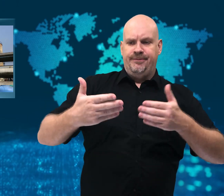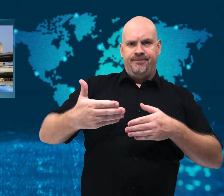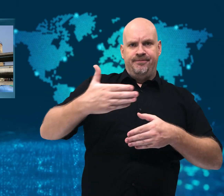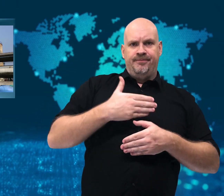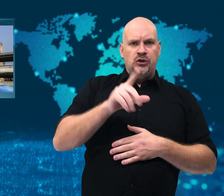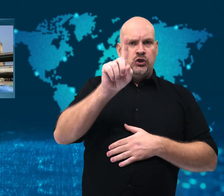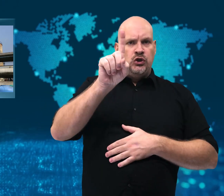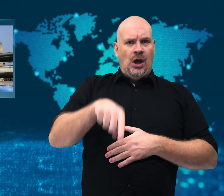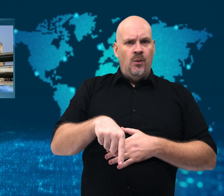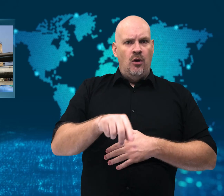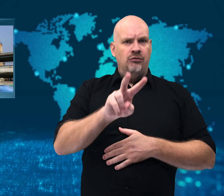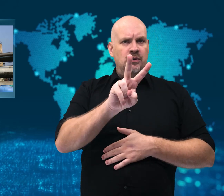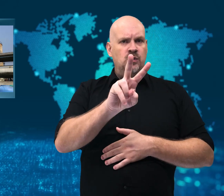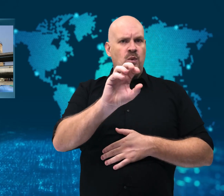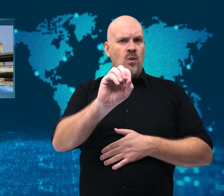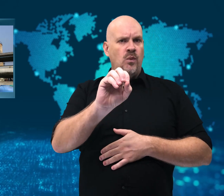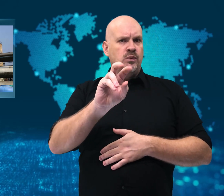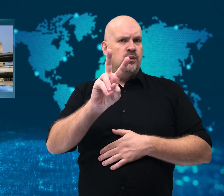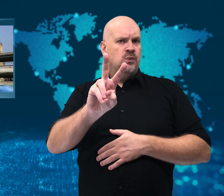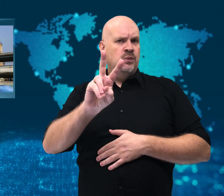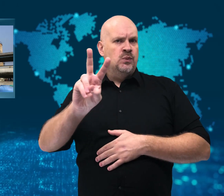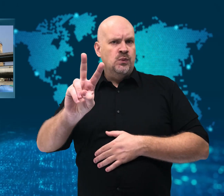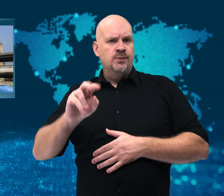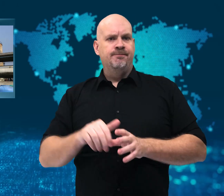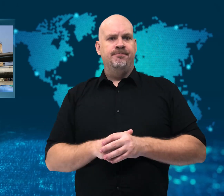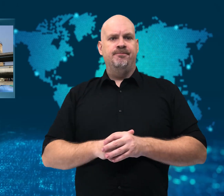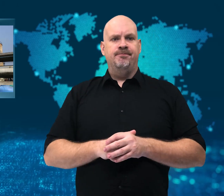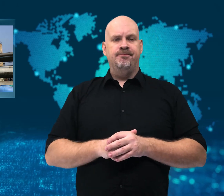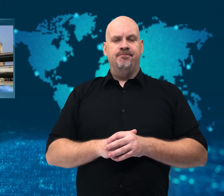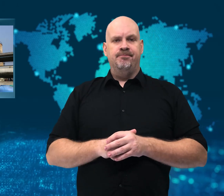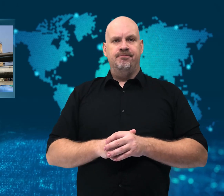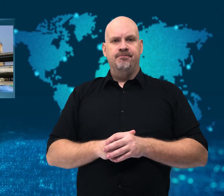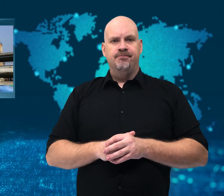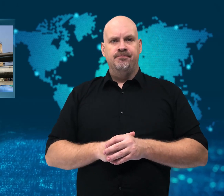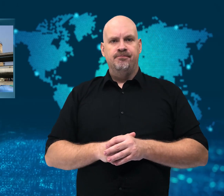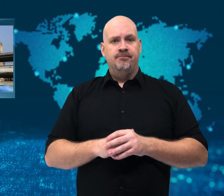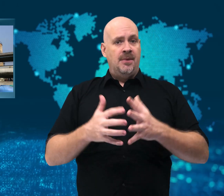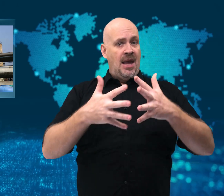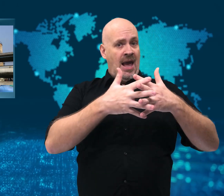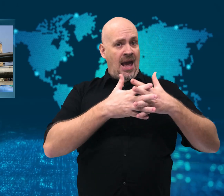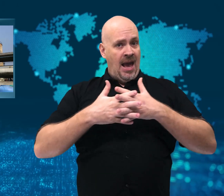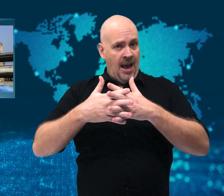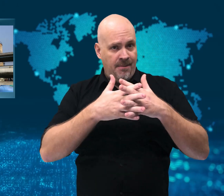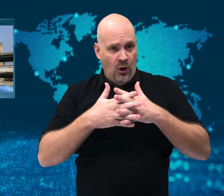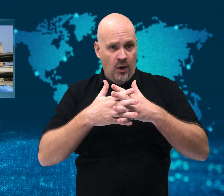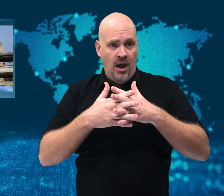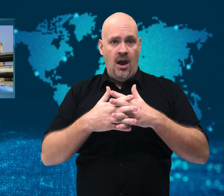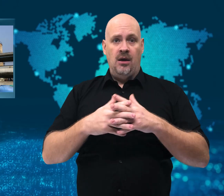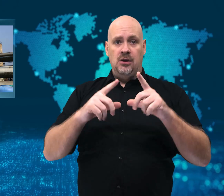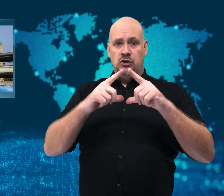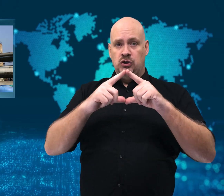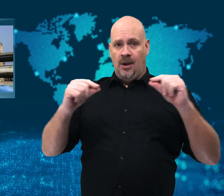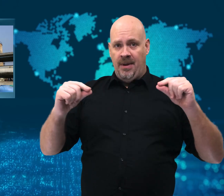and India had asked OPEC for a significant increase but the